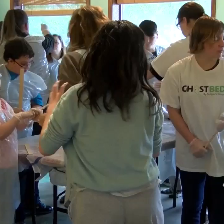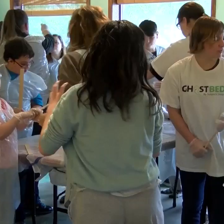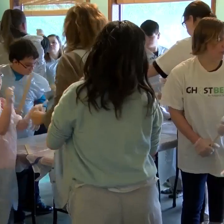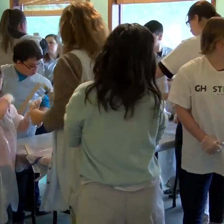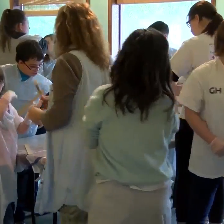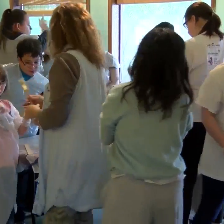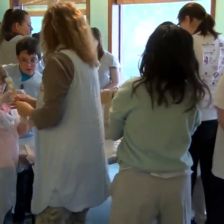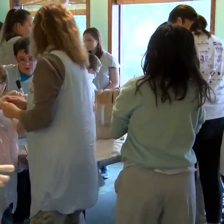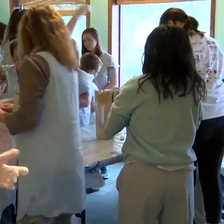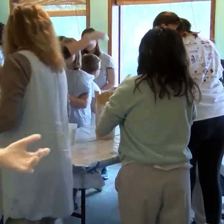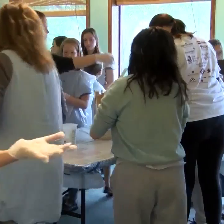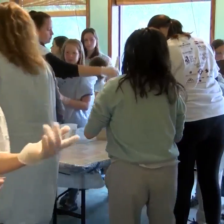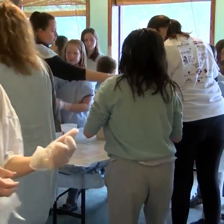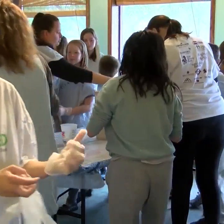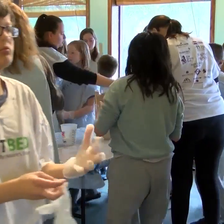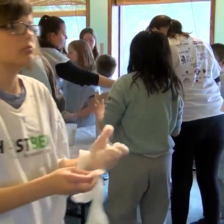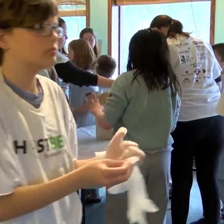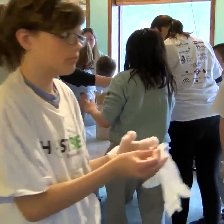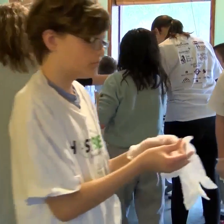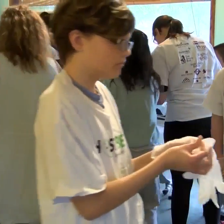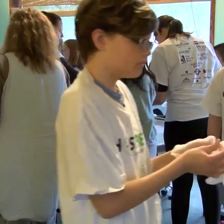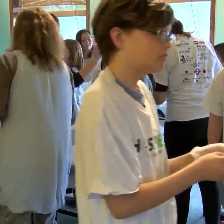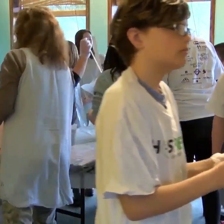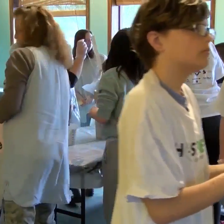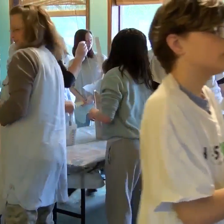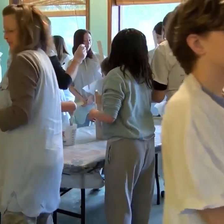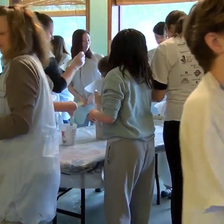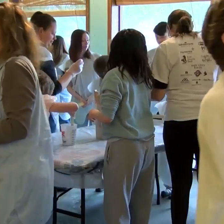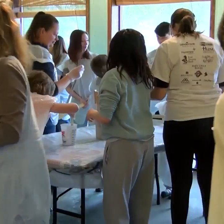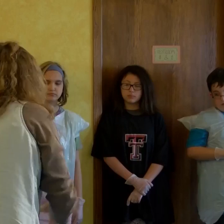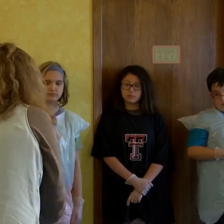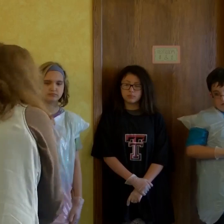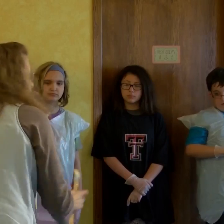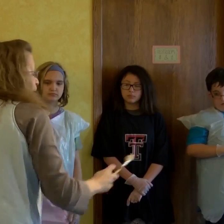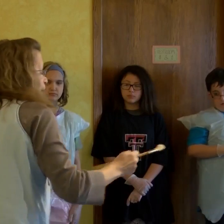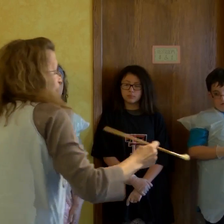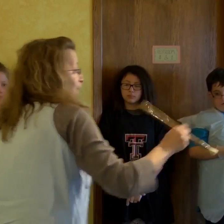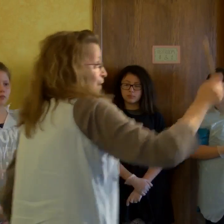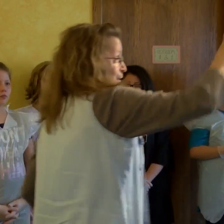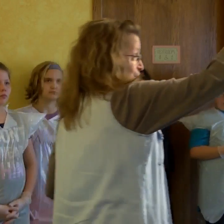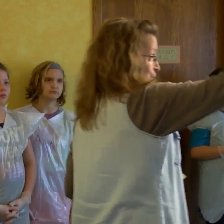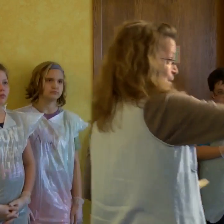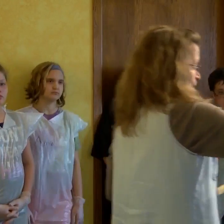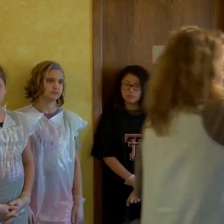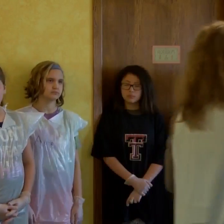M-N-T’S MARGARET DEMARCO TELLS US WHO IS HELPING THESE STUDENTS CREATE WORKS OF ART.